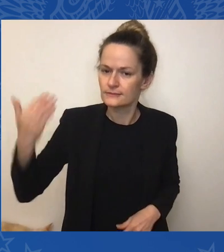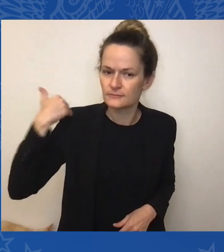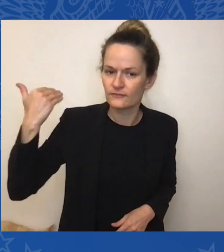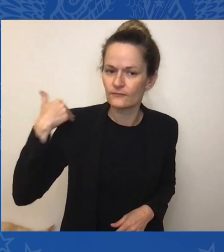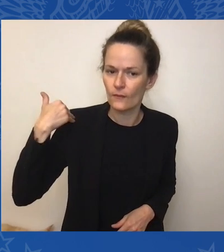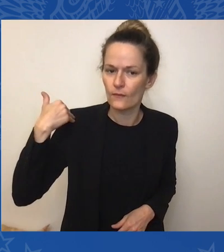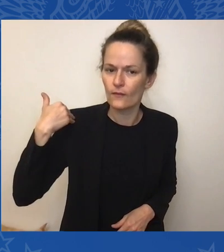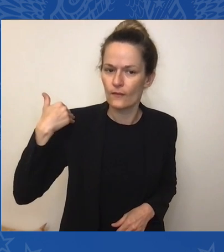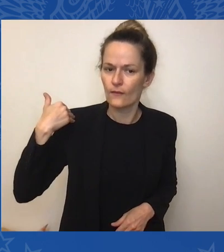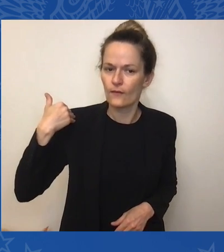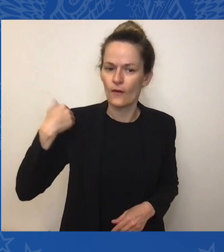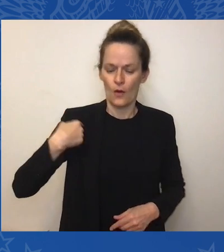seeking a more perfect union.